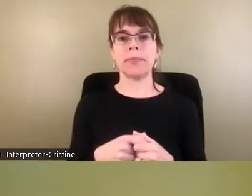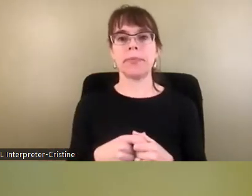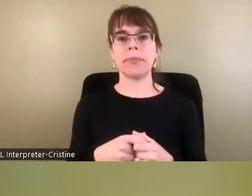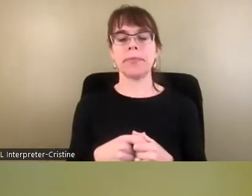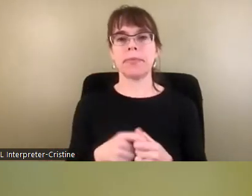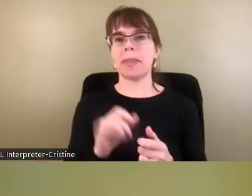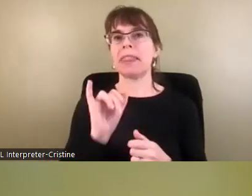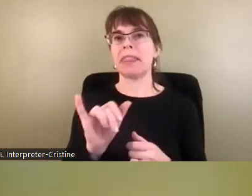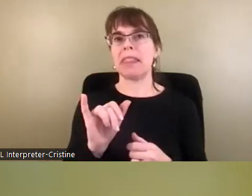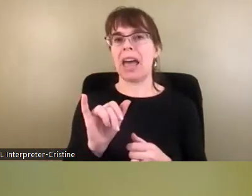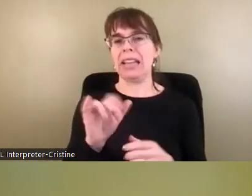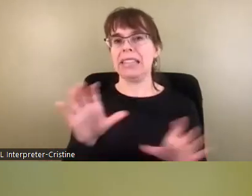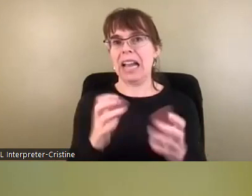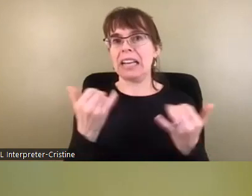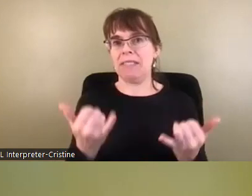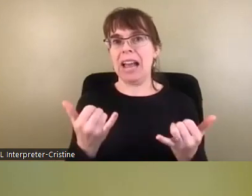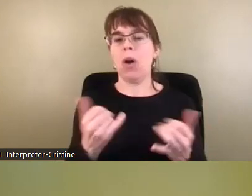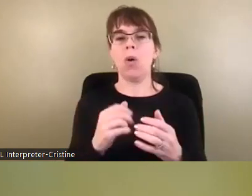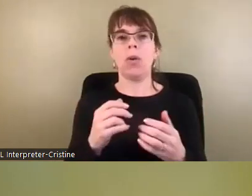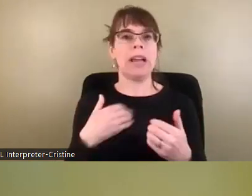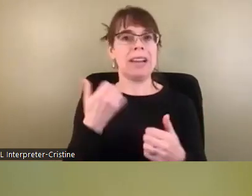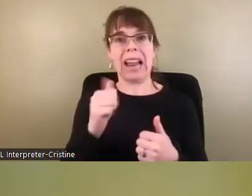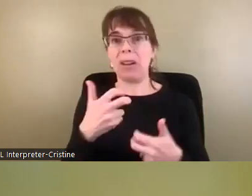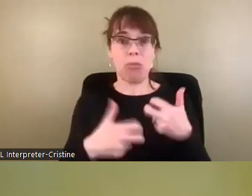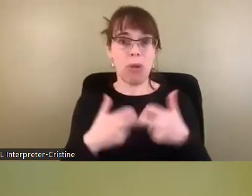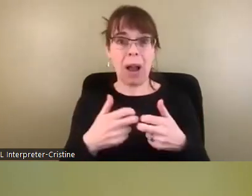that channel is active currently. If you're having any problems with that please let me